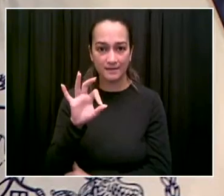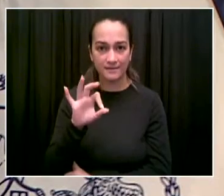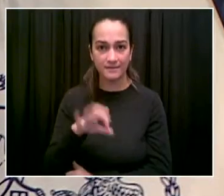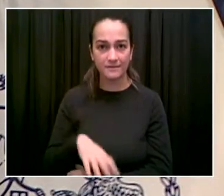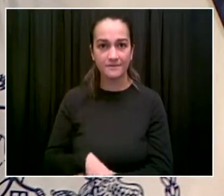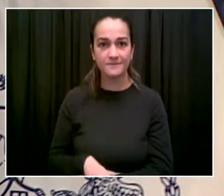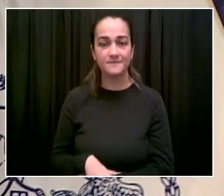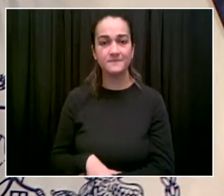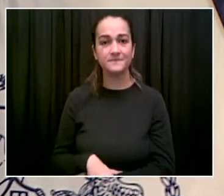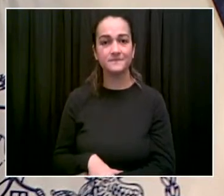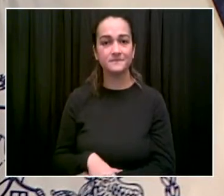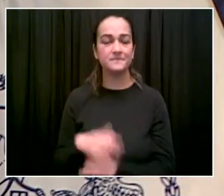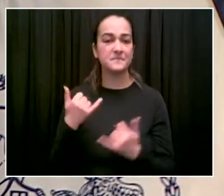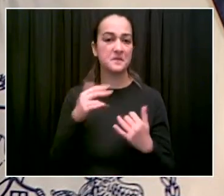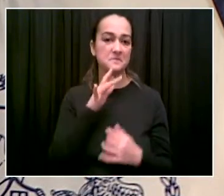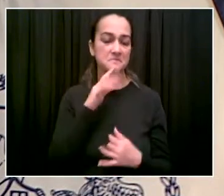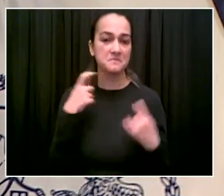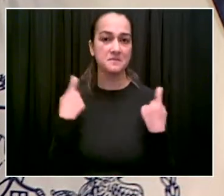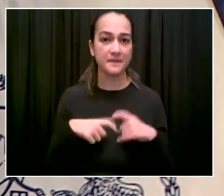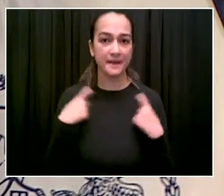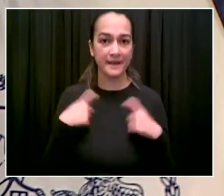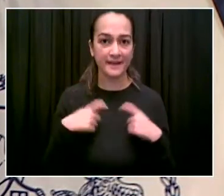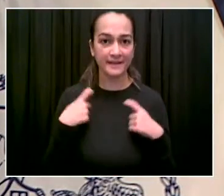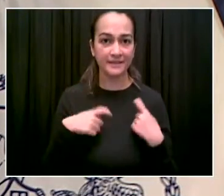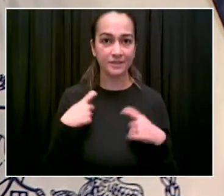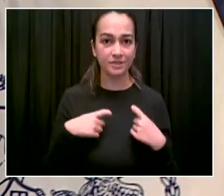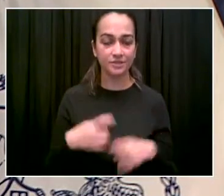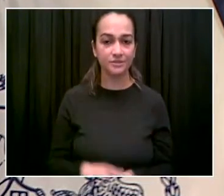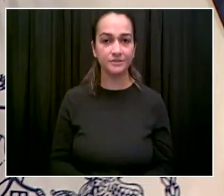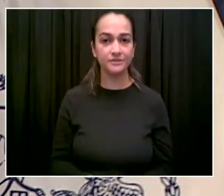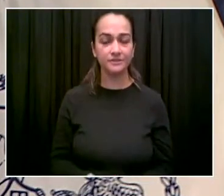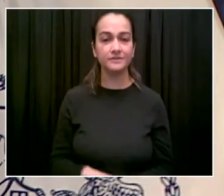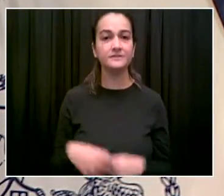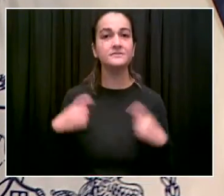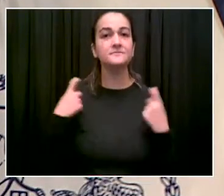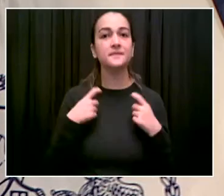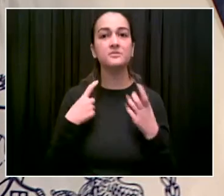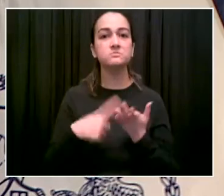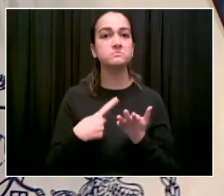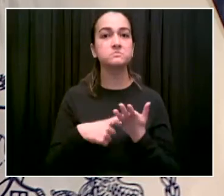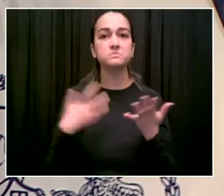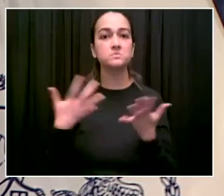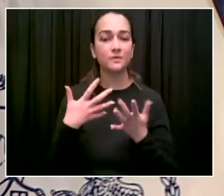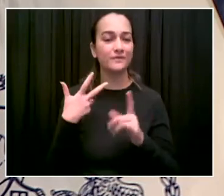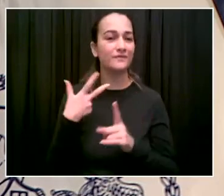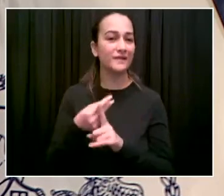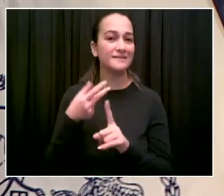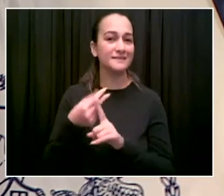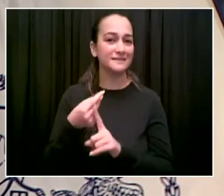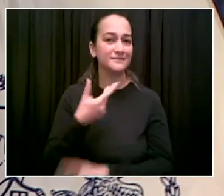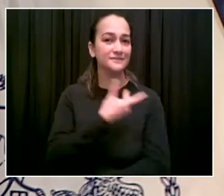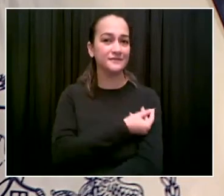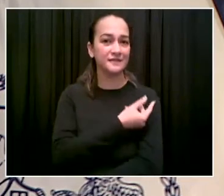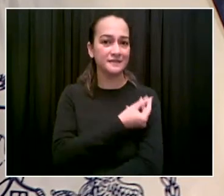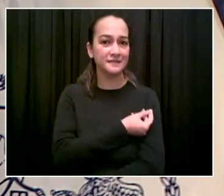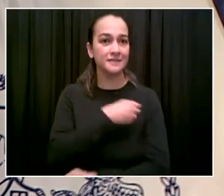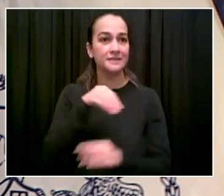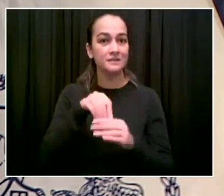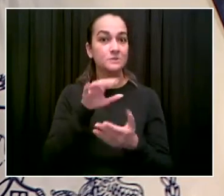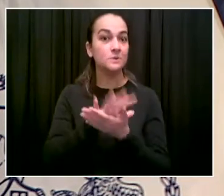REPORTING 1589 CASES. NOW I WILL SAY A FEW WORDS IN SPANISH.